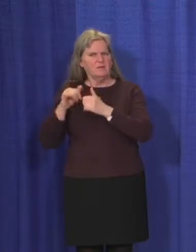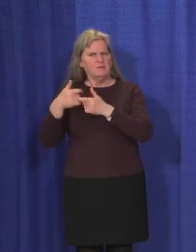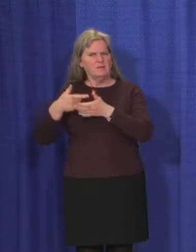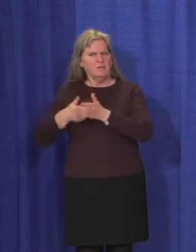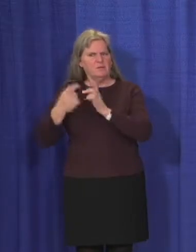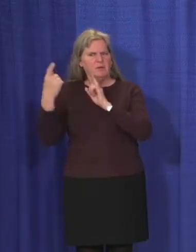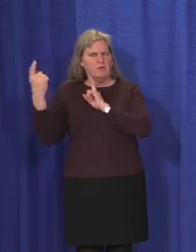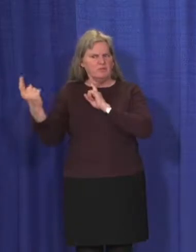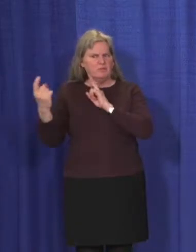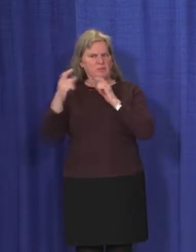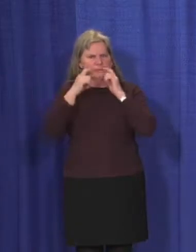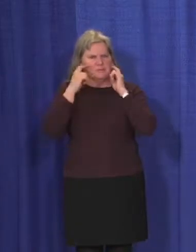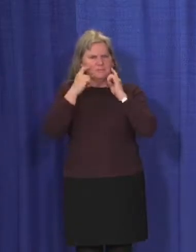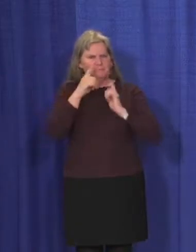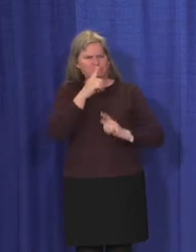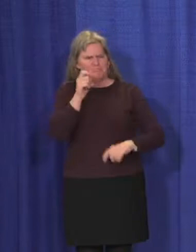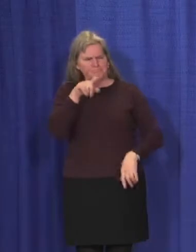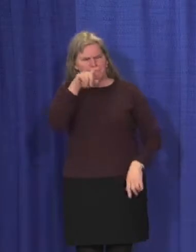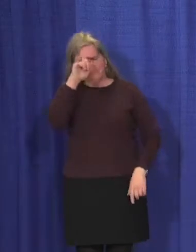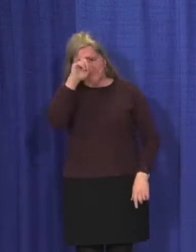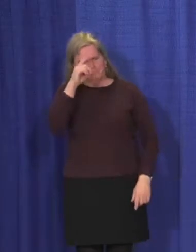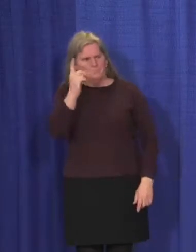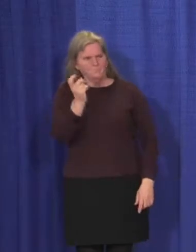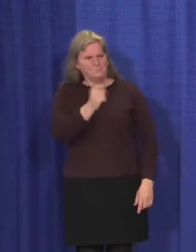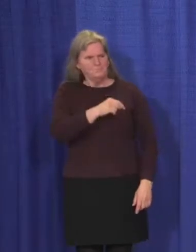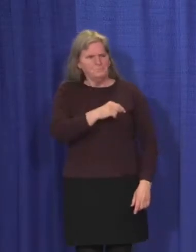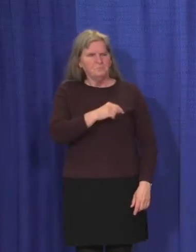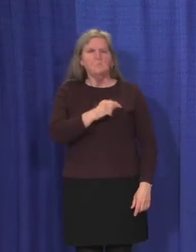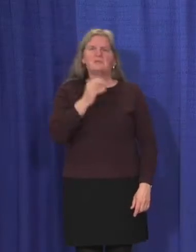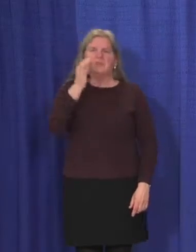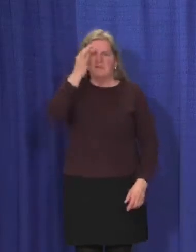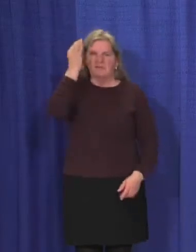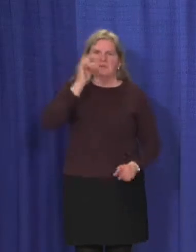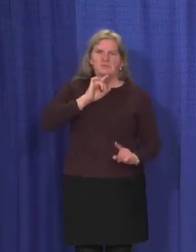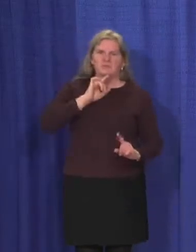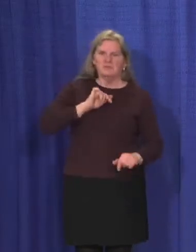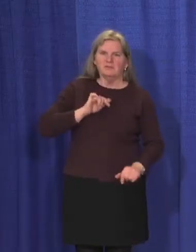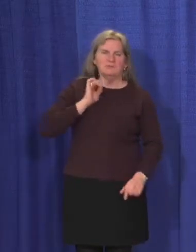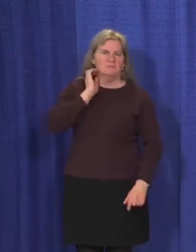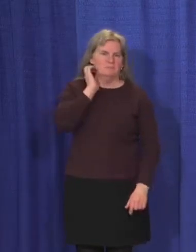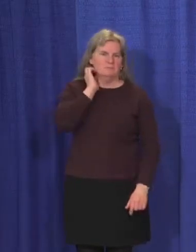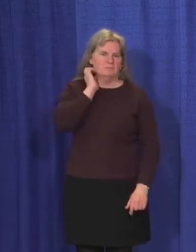gather outside?